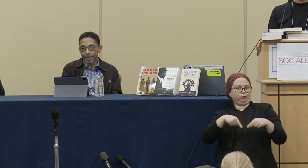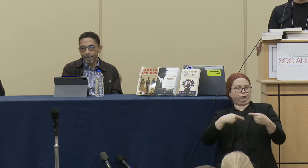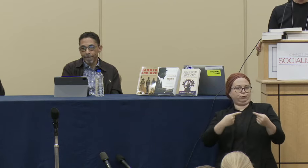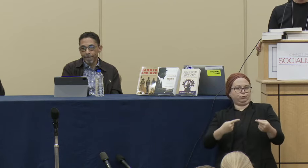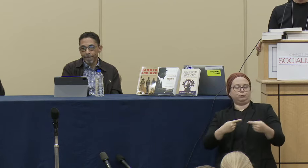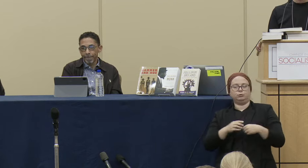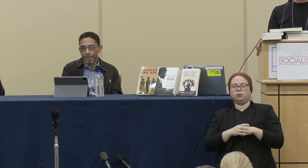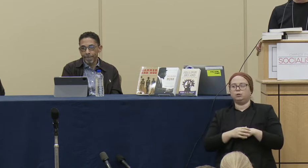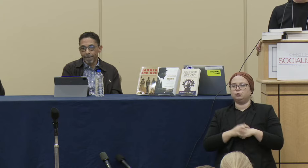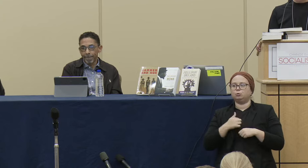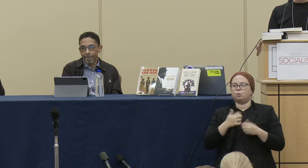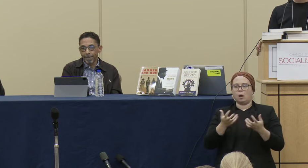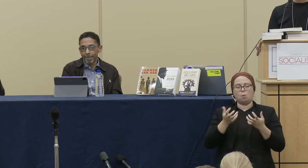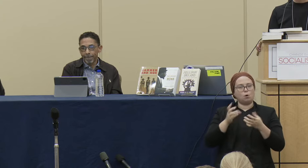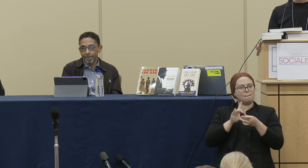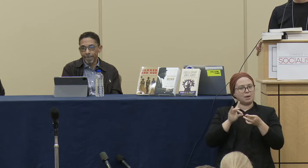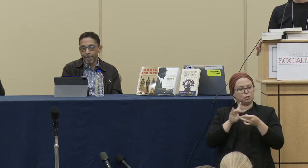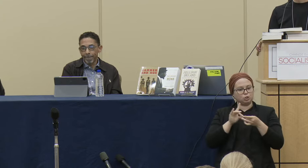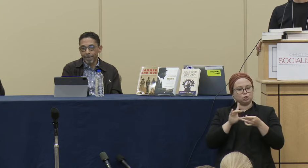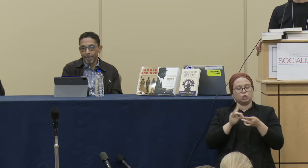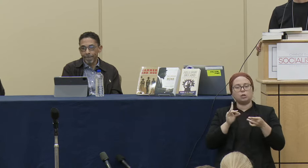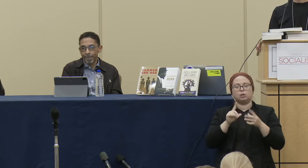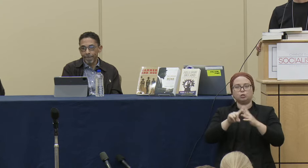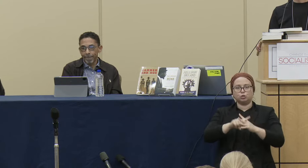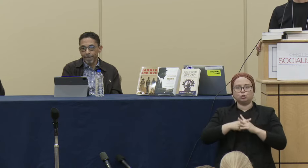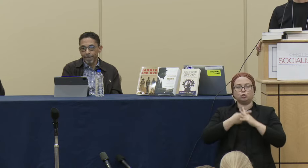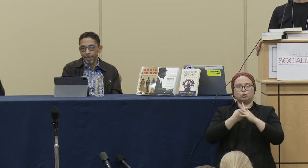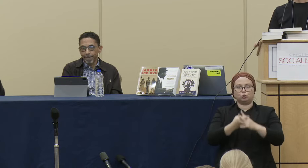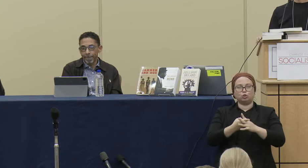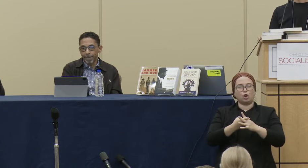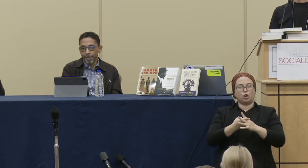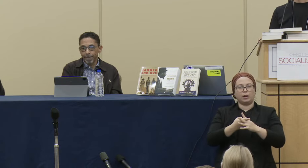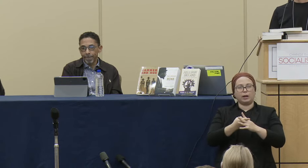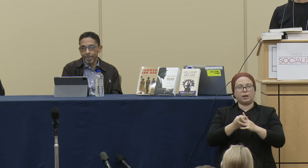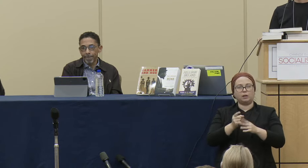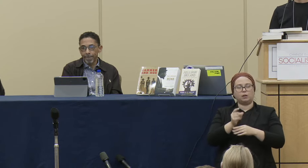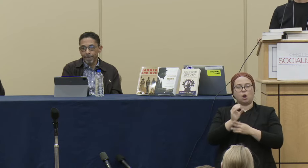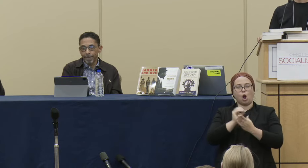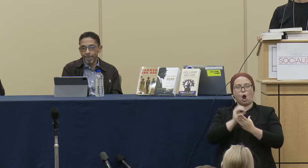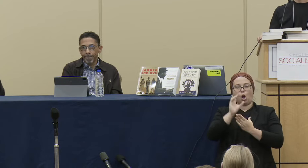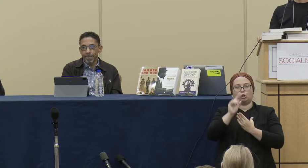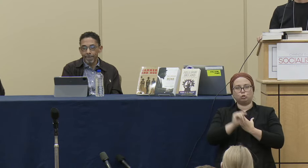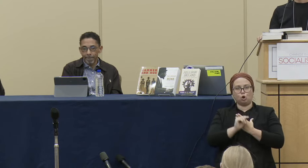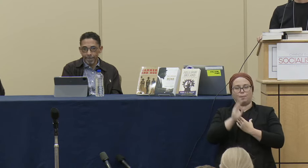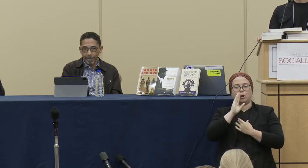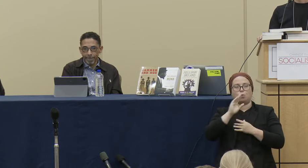we've all been going through over the past couple of years.